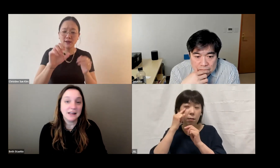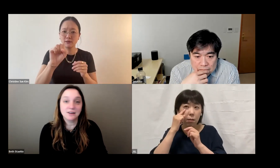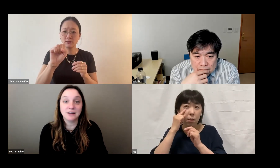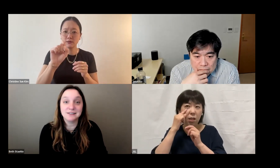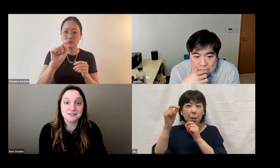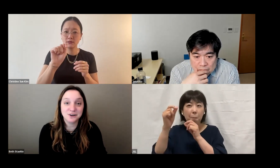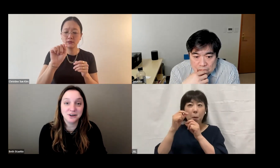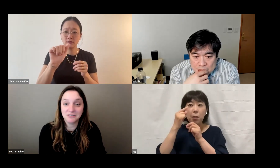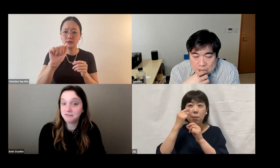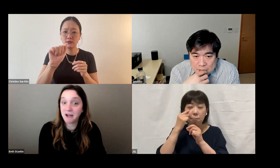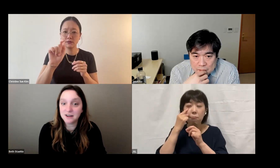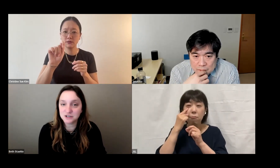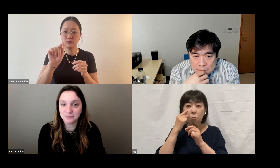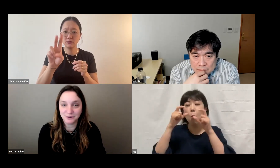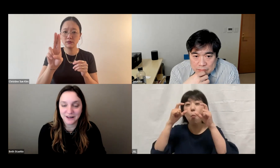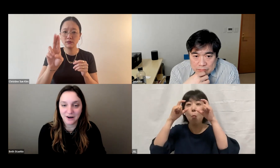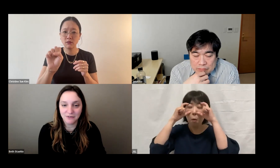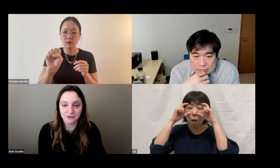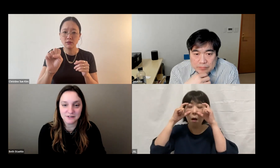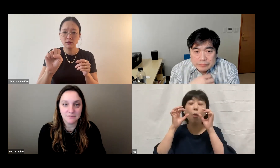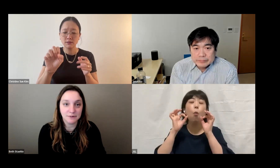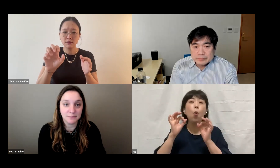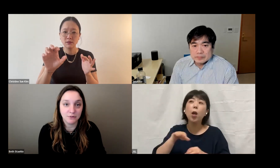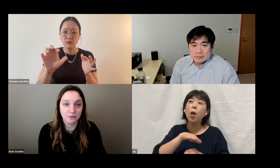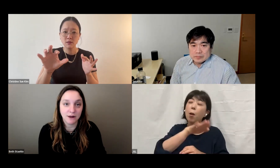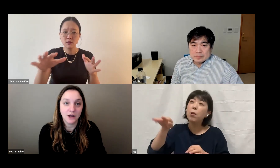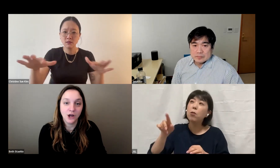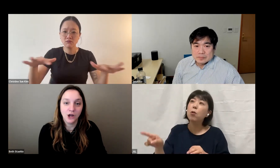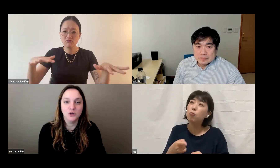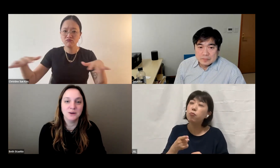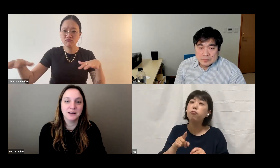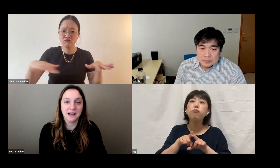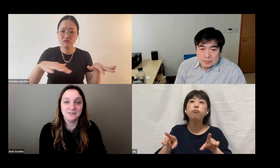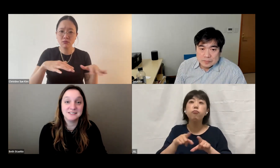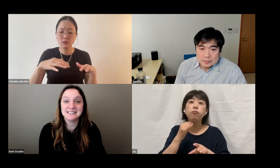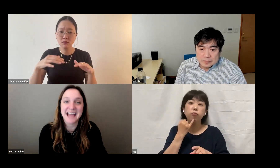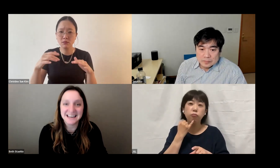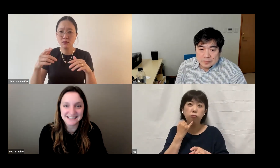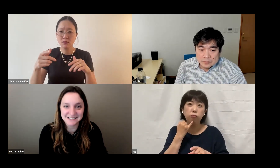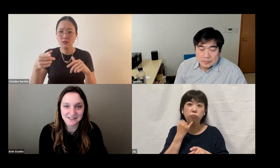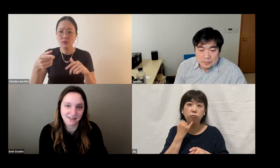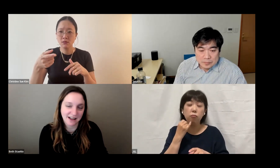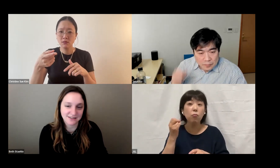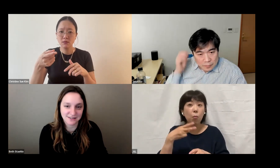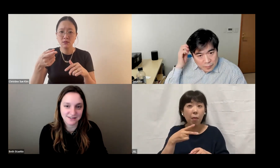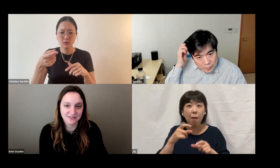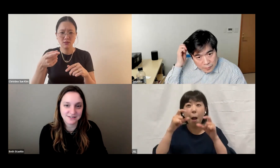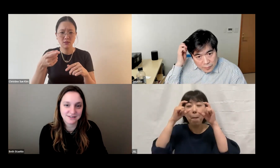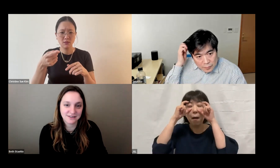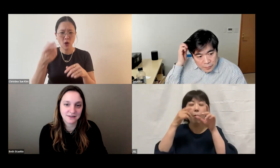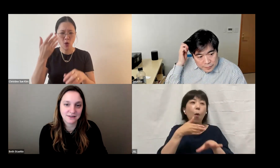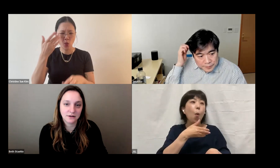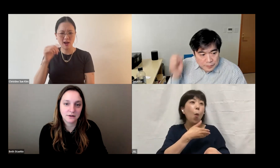Glasses are even fashionable Now for some people, right? You can have status glasses.